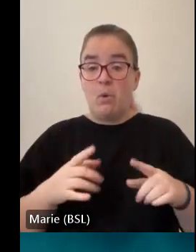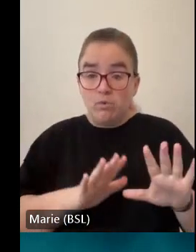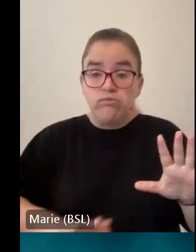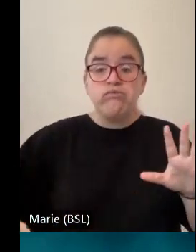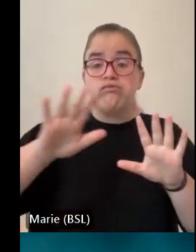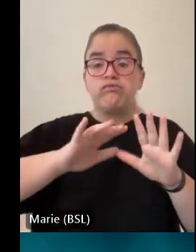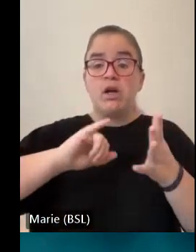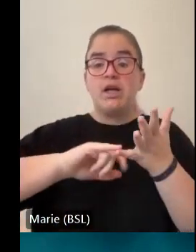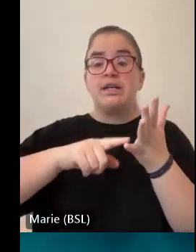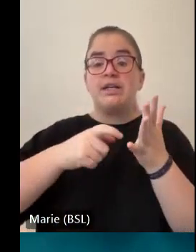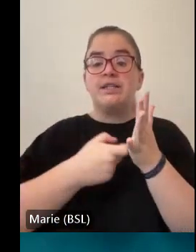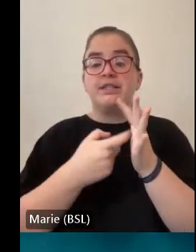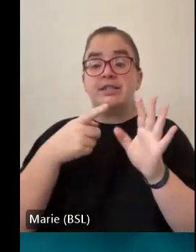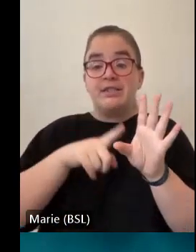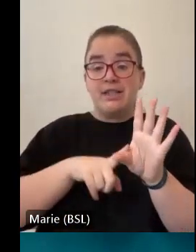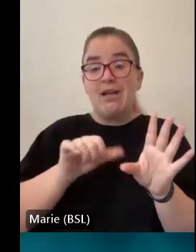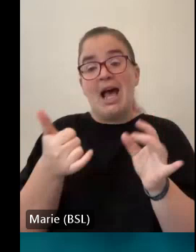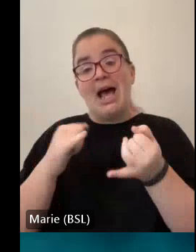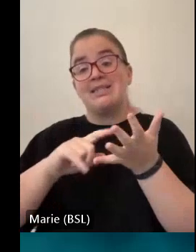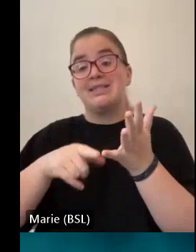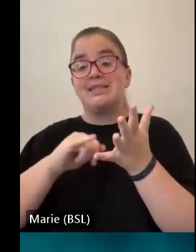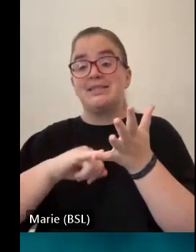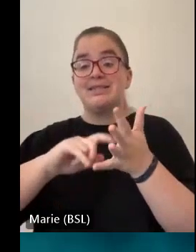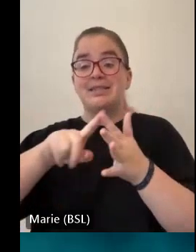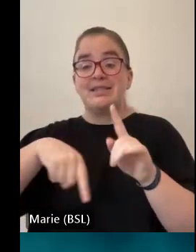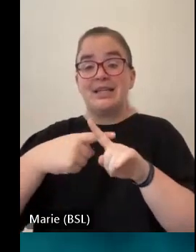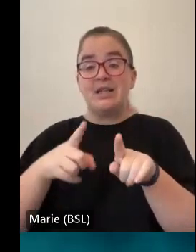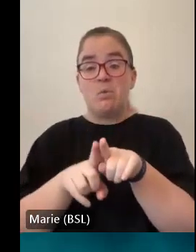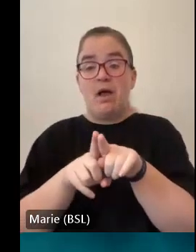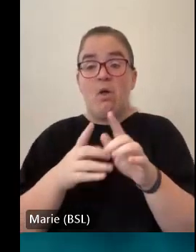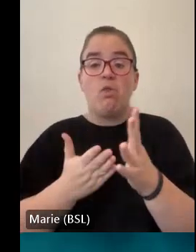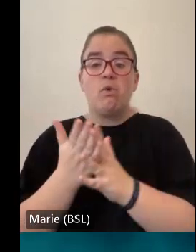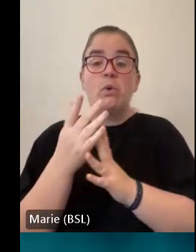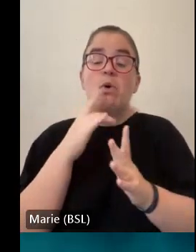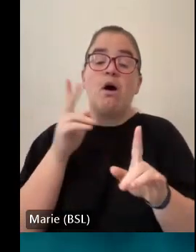Sorry answers, it's through our Victim Support caseworkers and